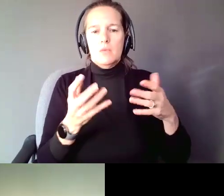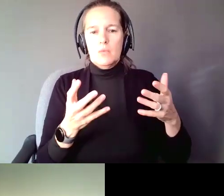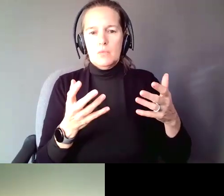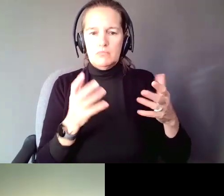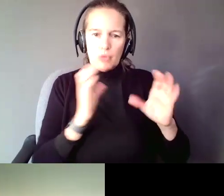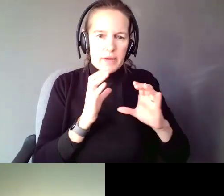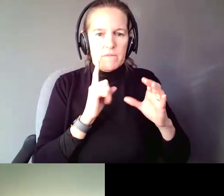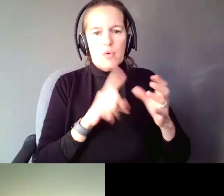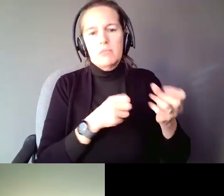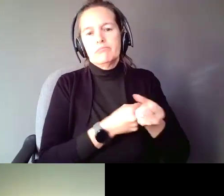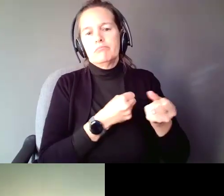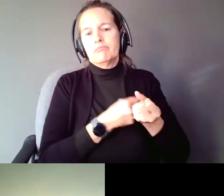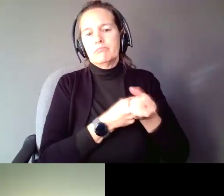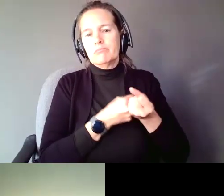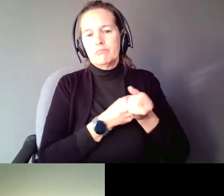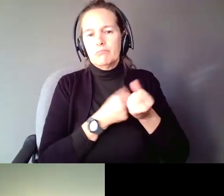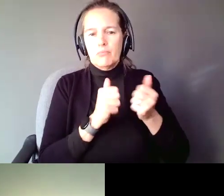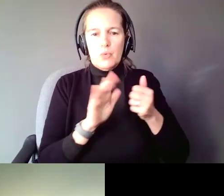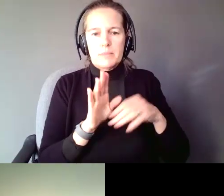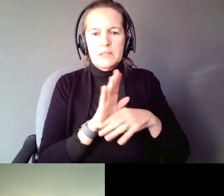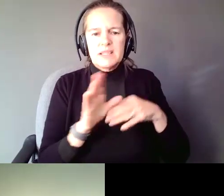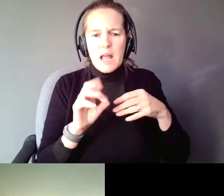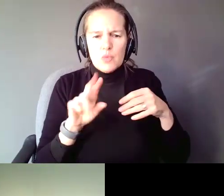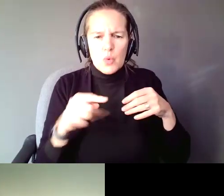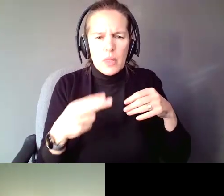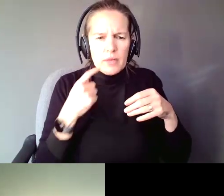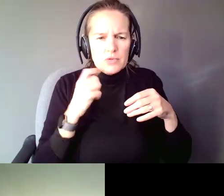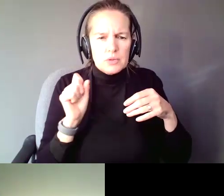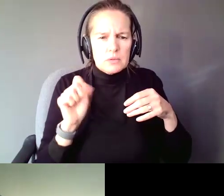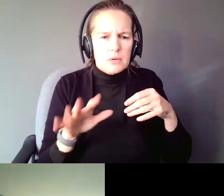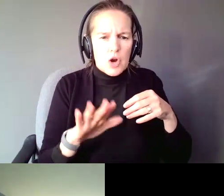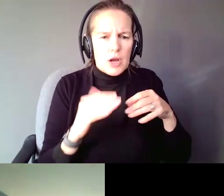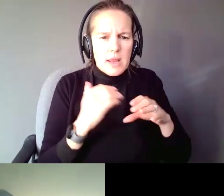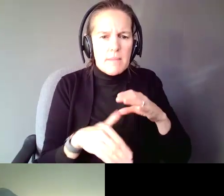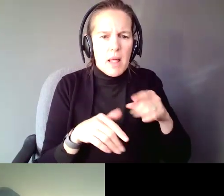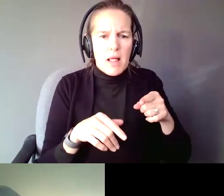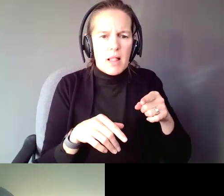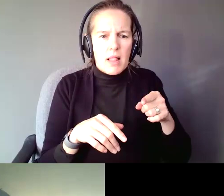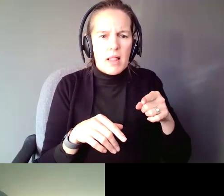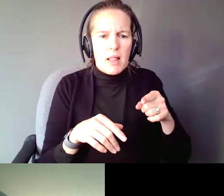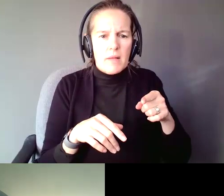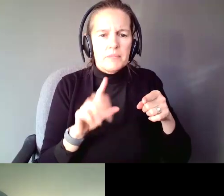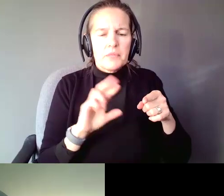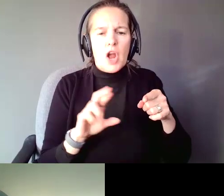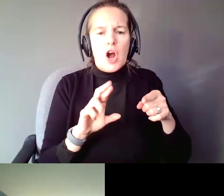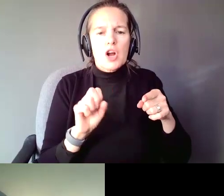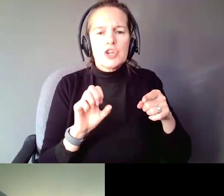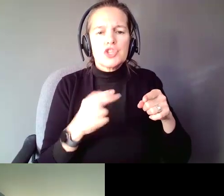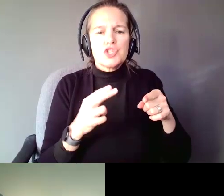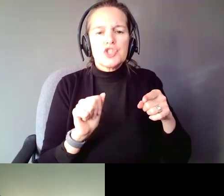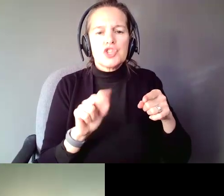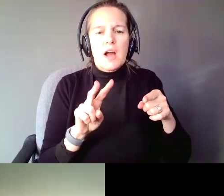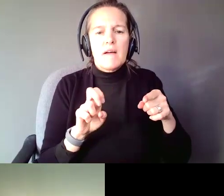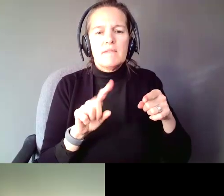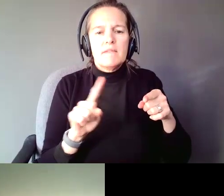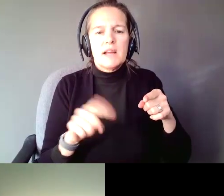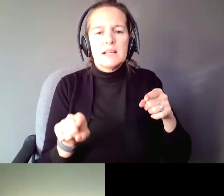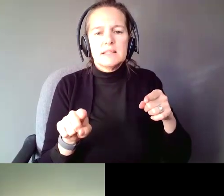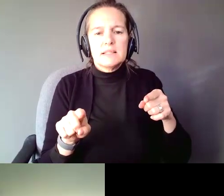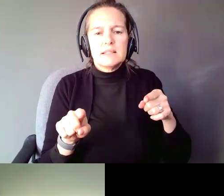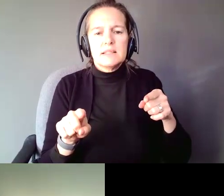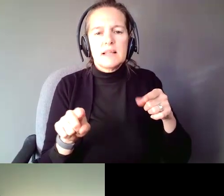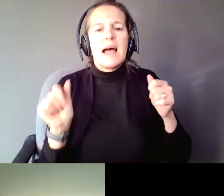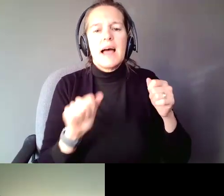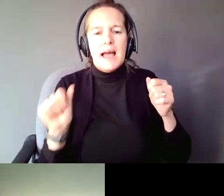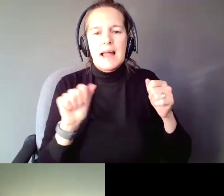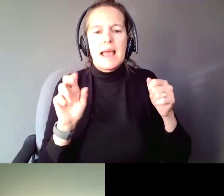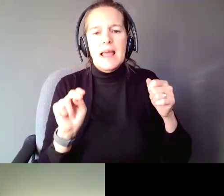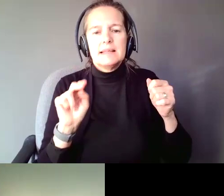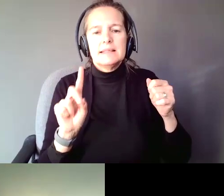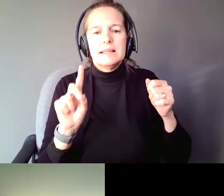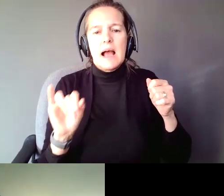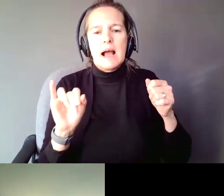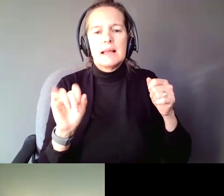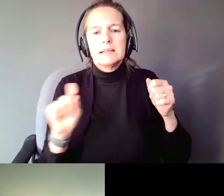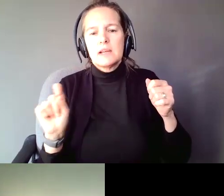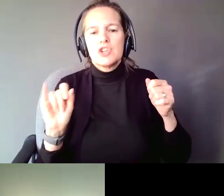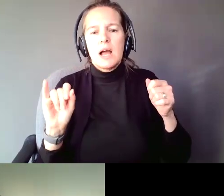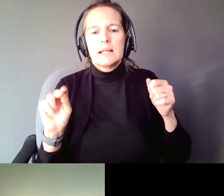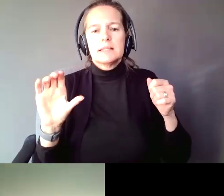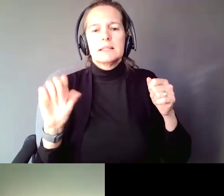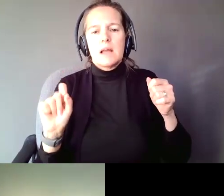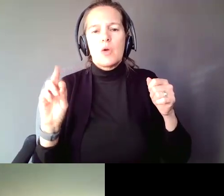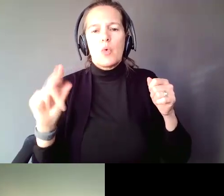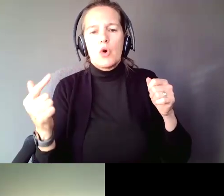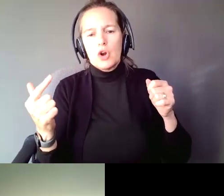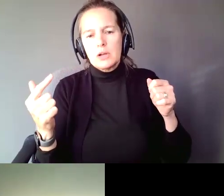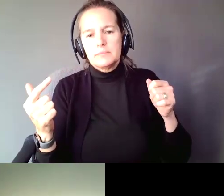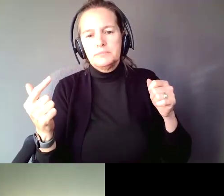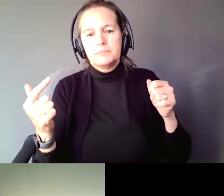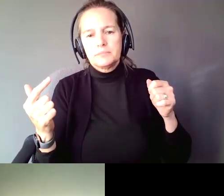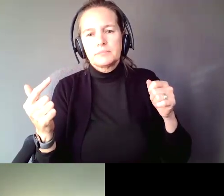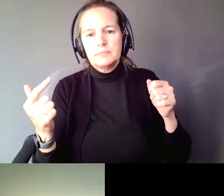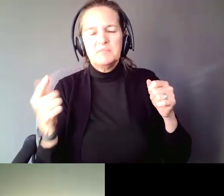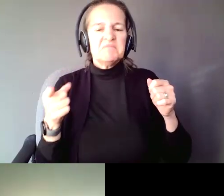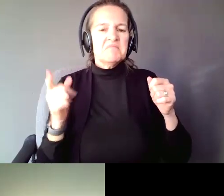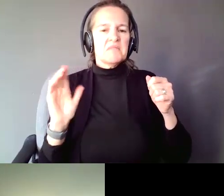And Ruth just put her email in the Chat. Which is RChavez@ndi-inc.org. She is actually our navigator and person